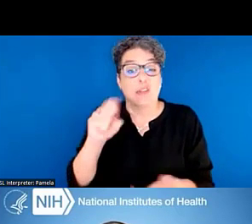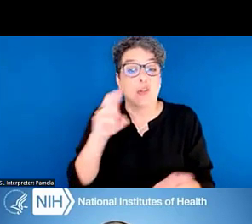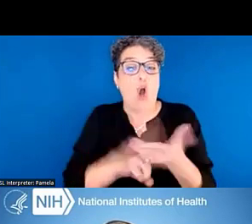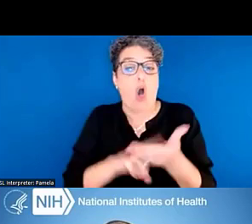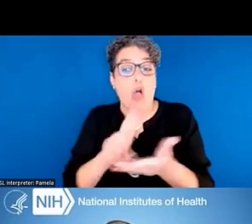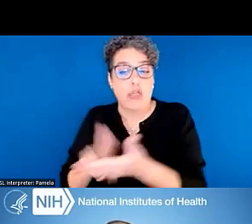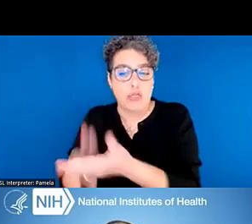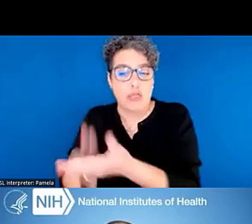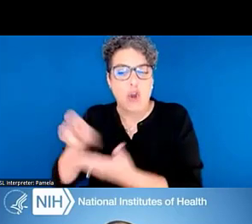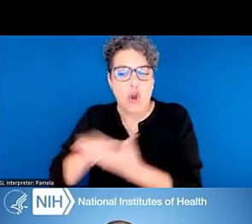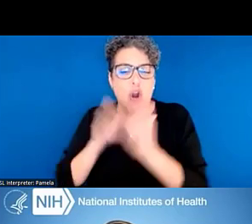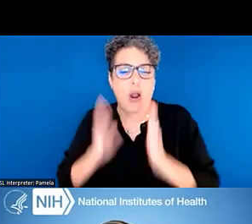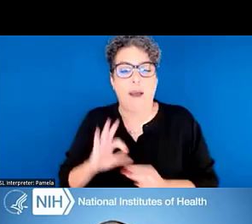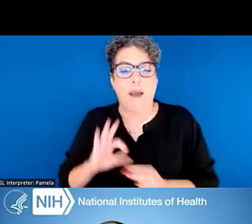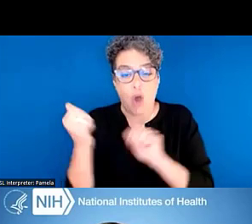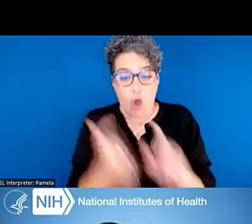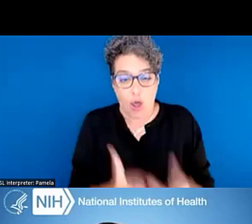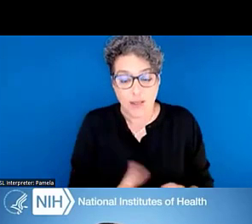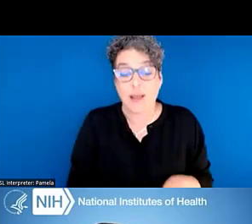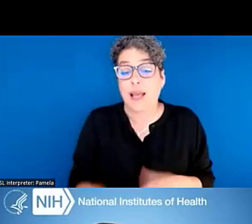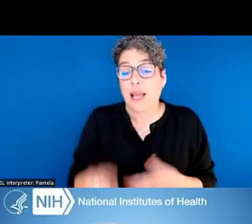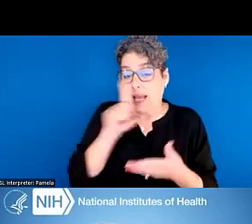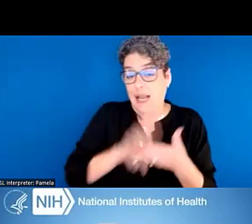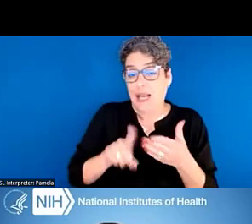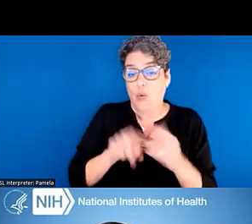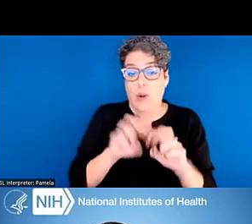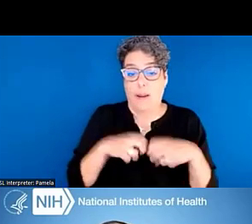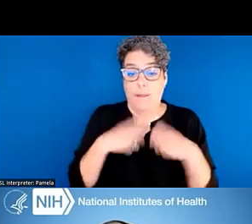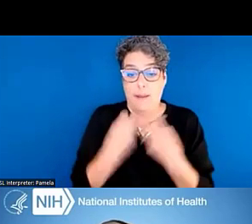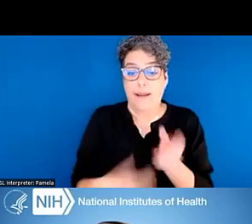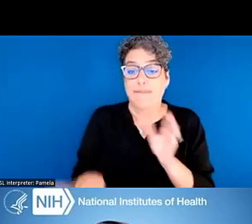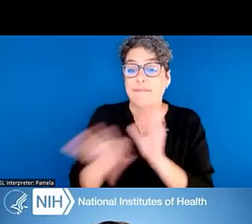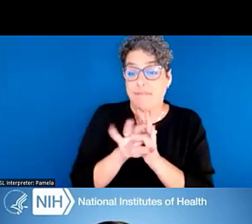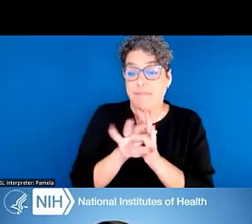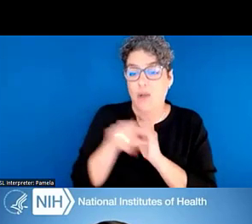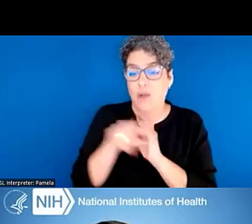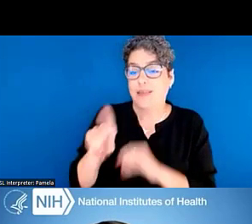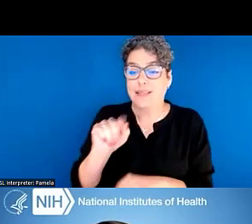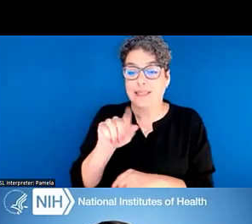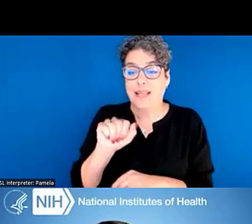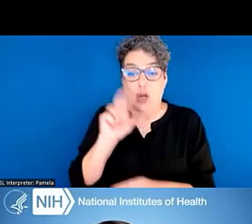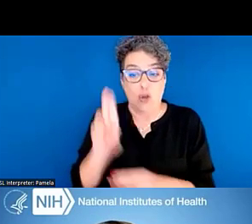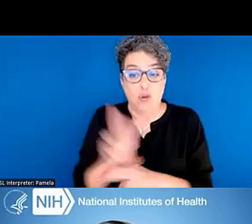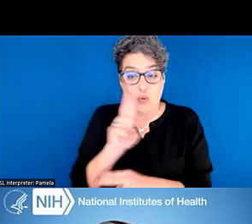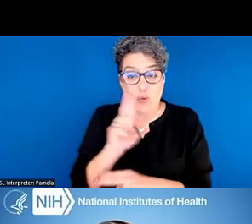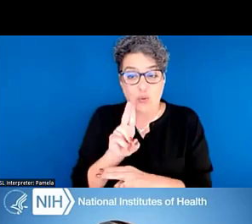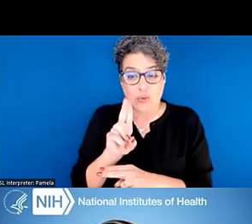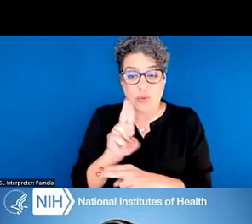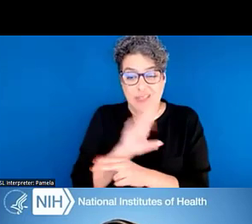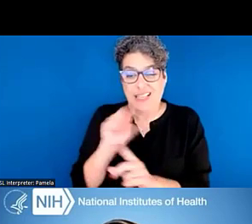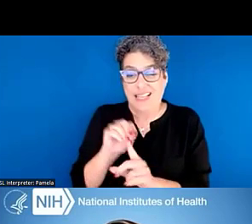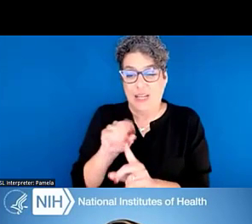Now the inquiry committee found that the data in question were also used in an NIH grant application that was recently awarded,